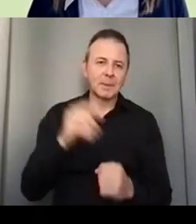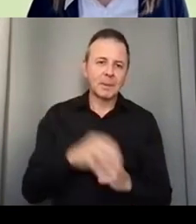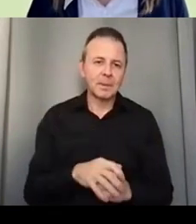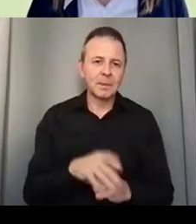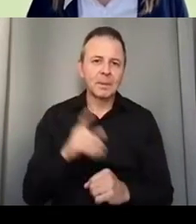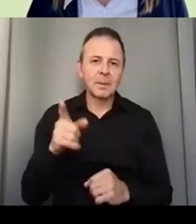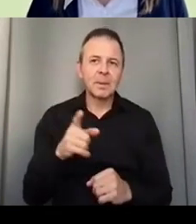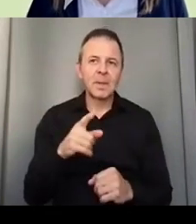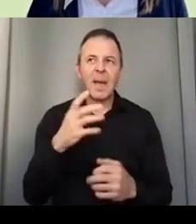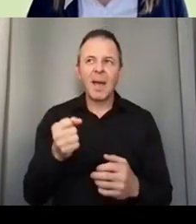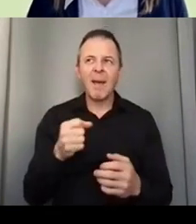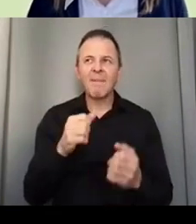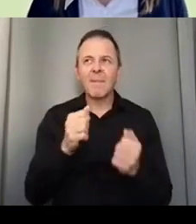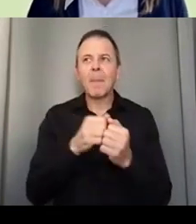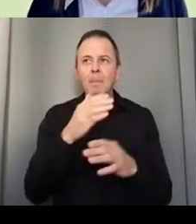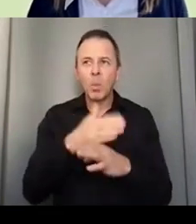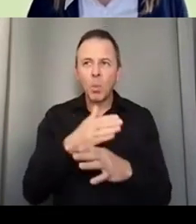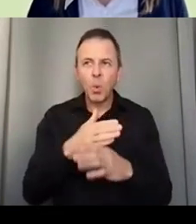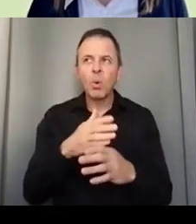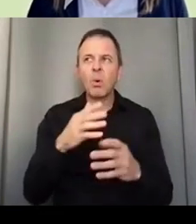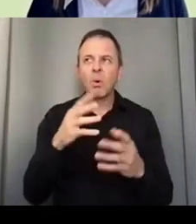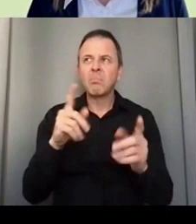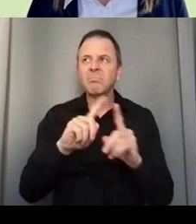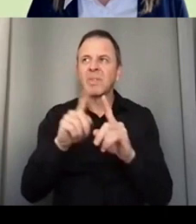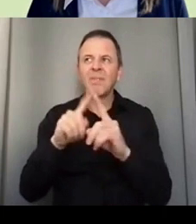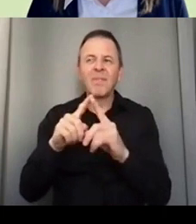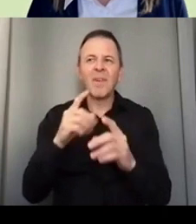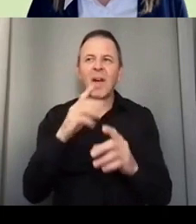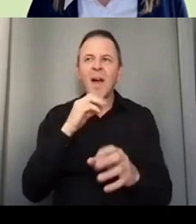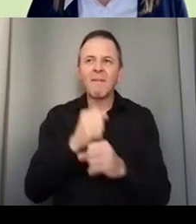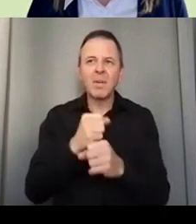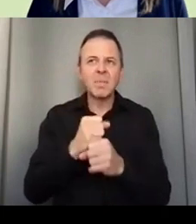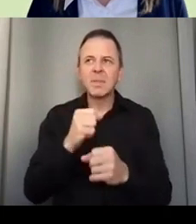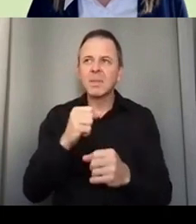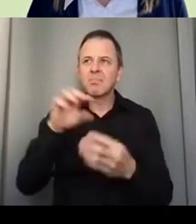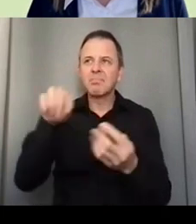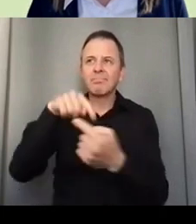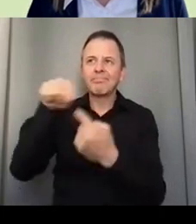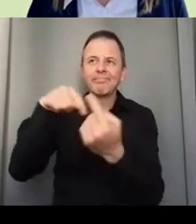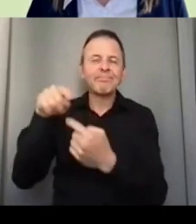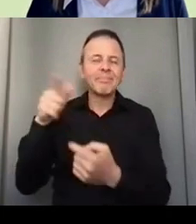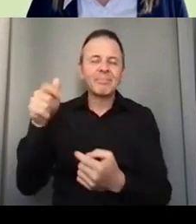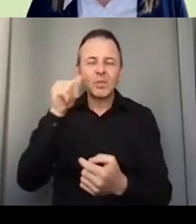face with NDIS are not new to disability service land the system prior to the